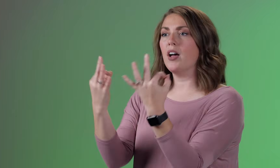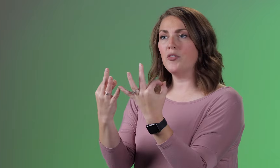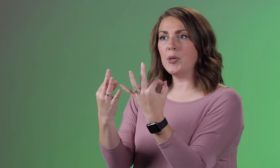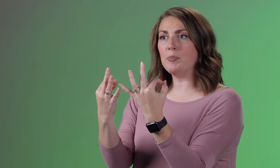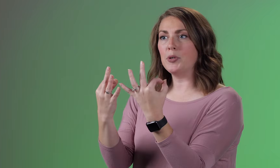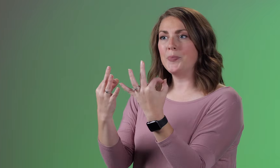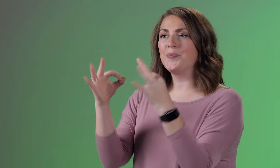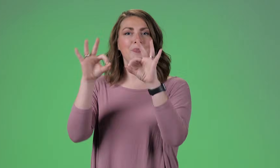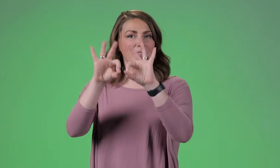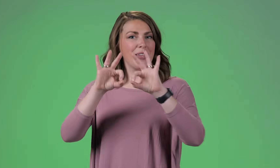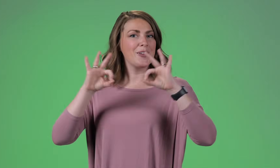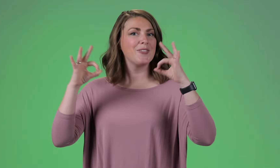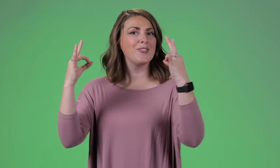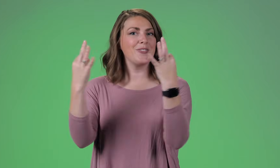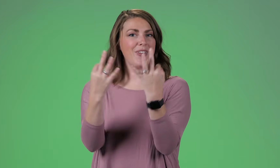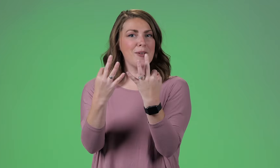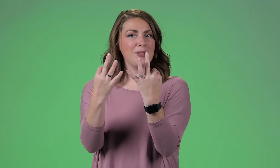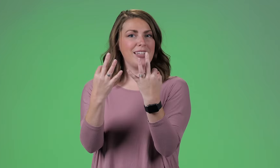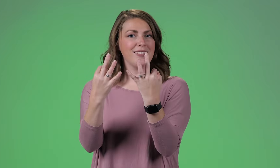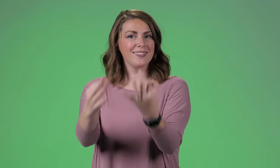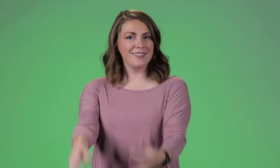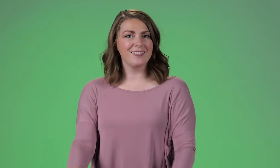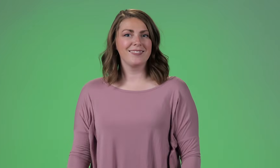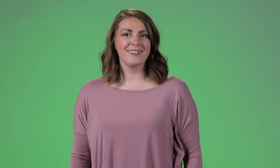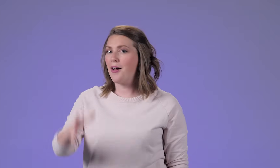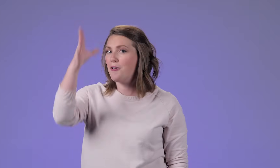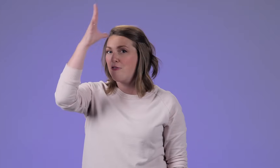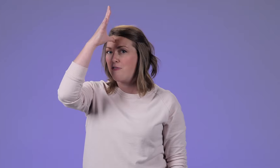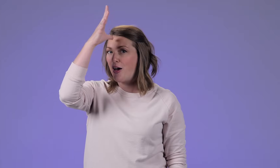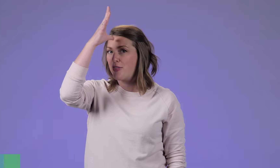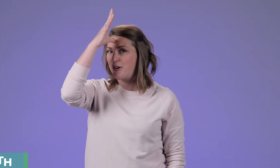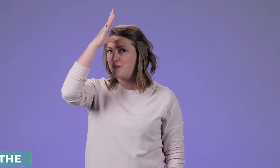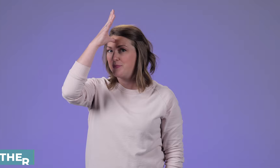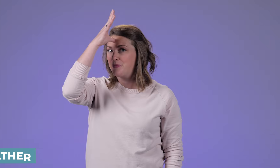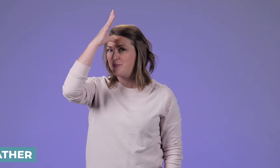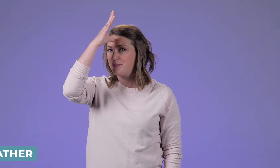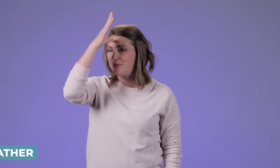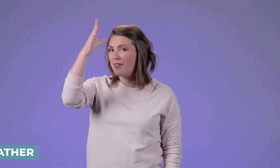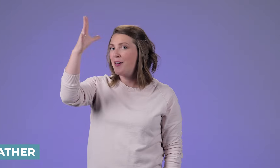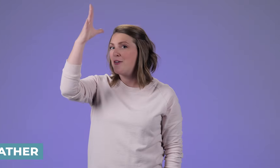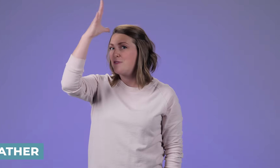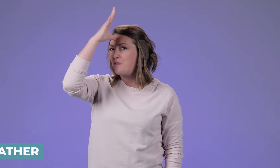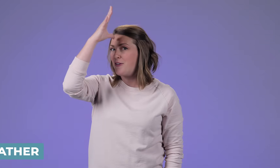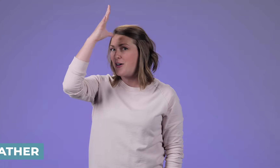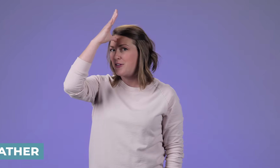of people. FAMILY FATHER FATHER